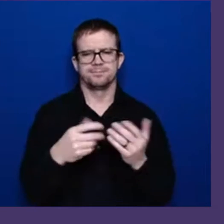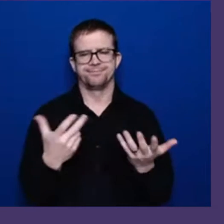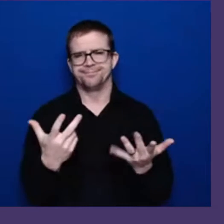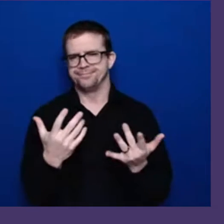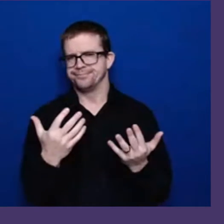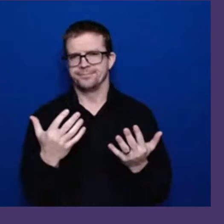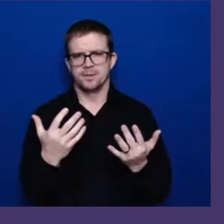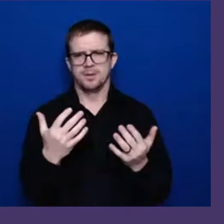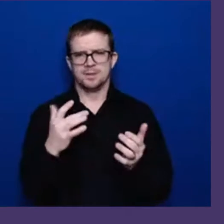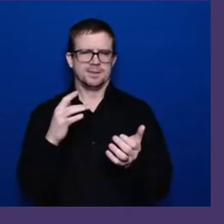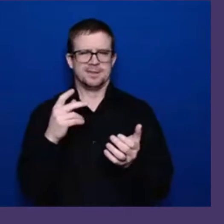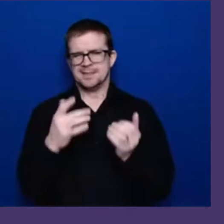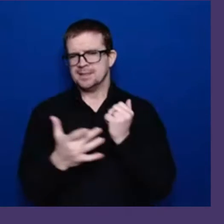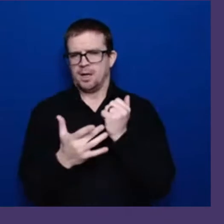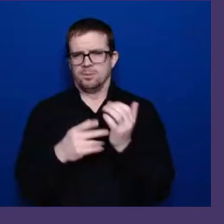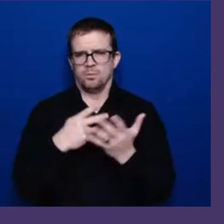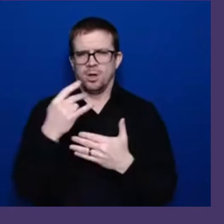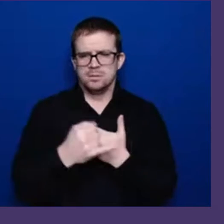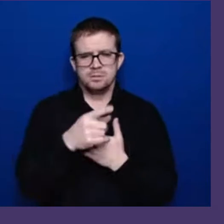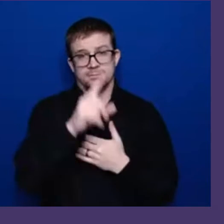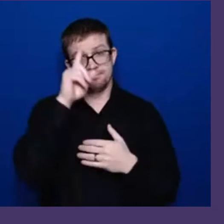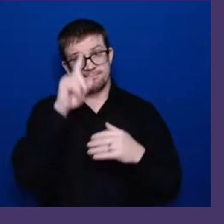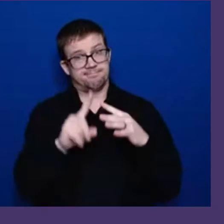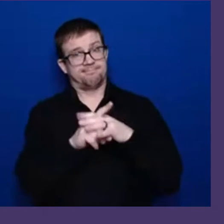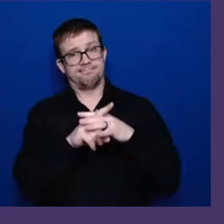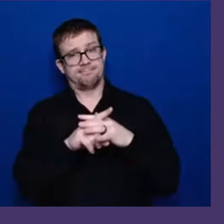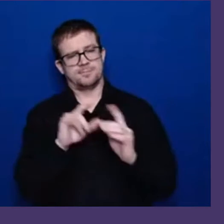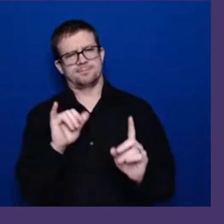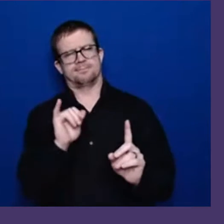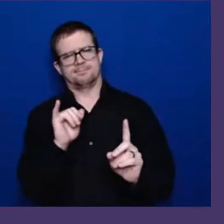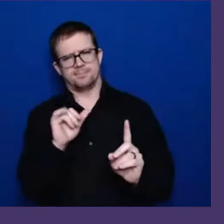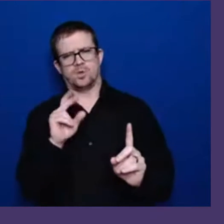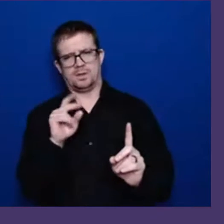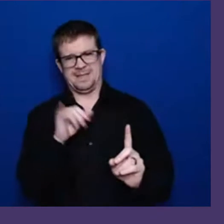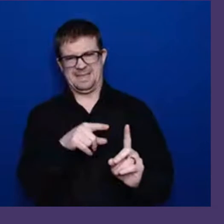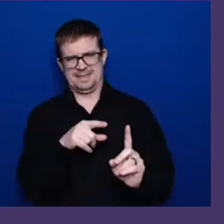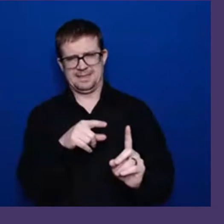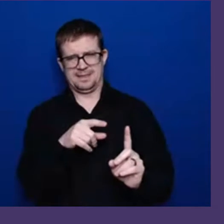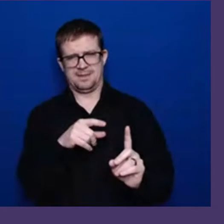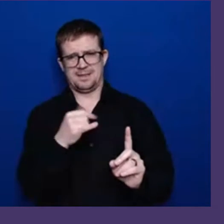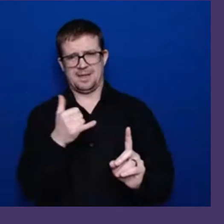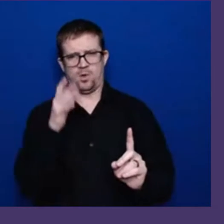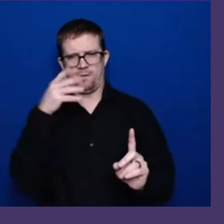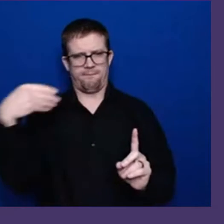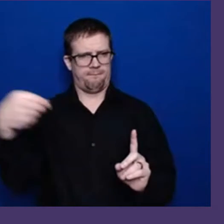To say, "Hey, we think that makes sense. We'll fund this program and we'll also help you build it."